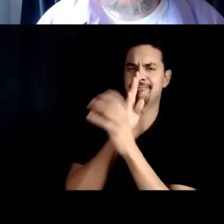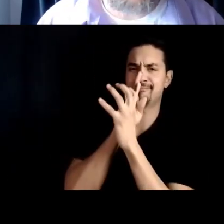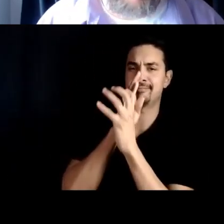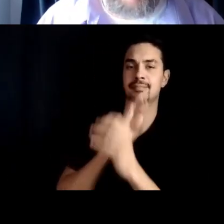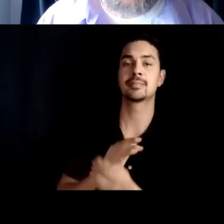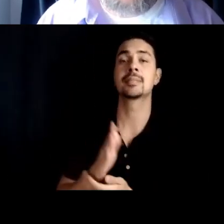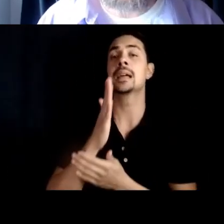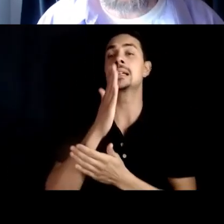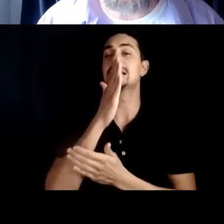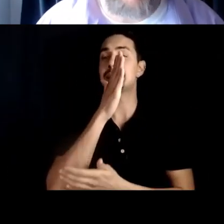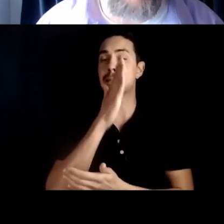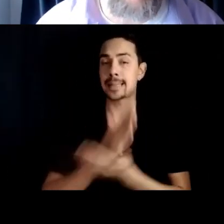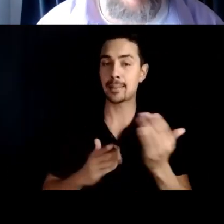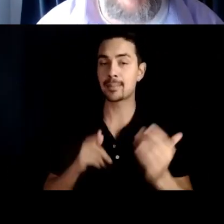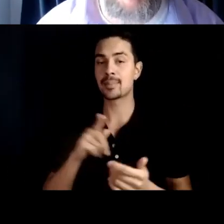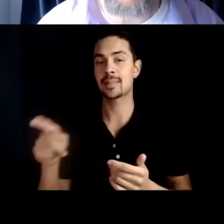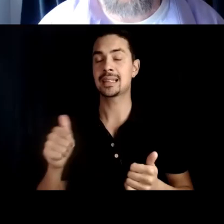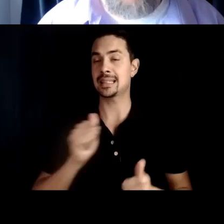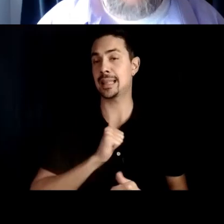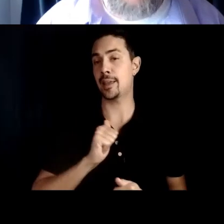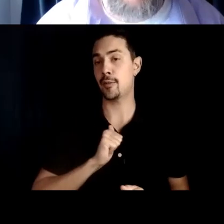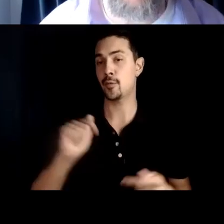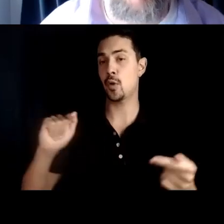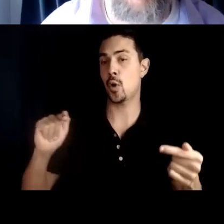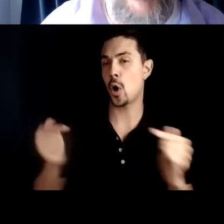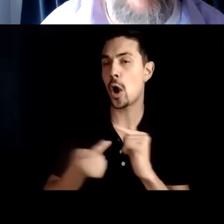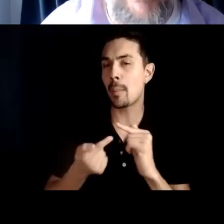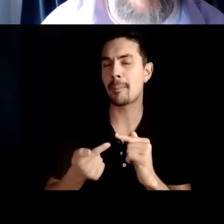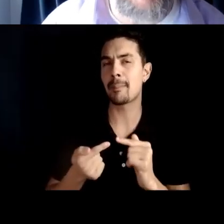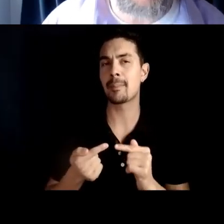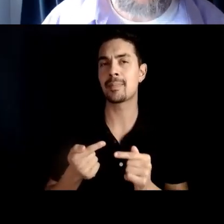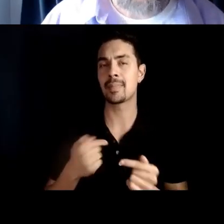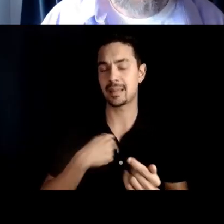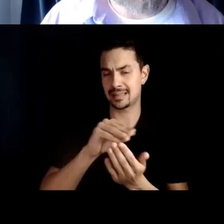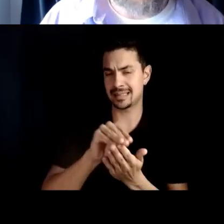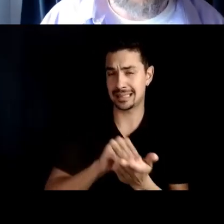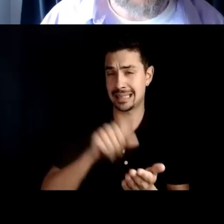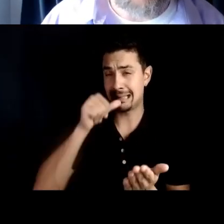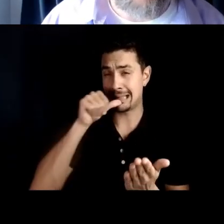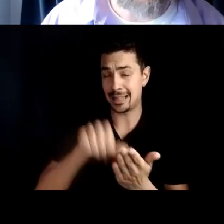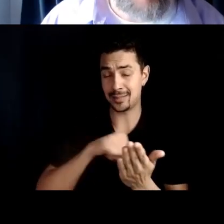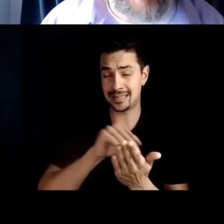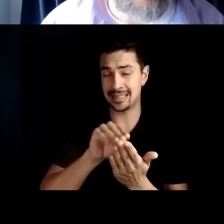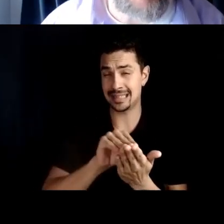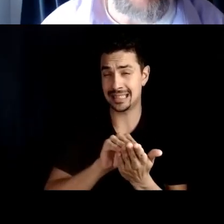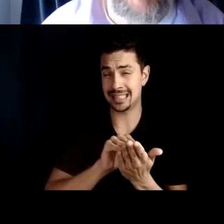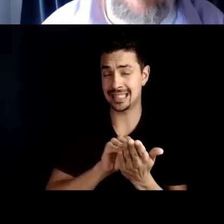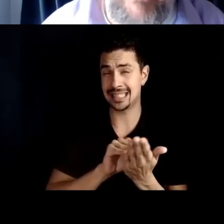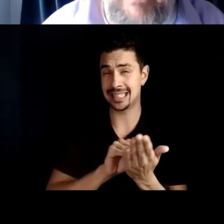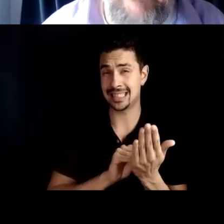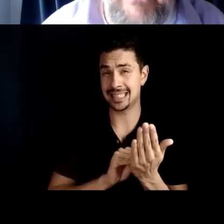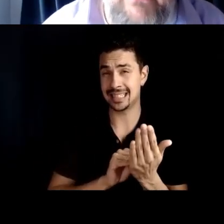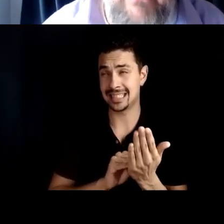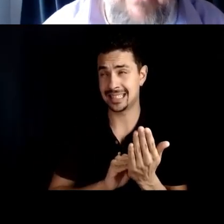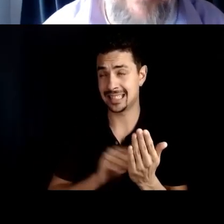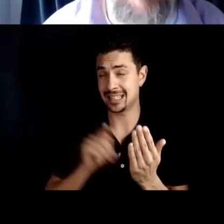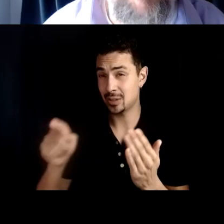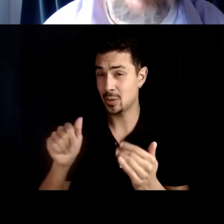Those are common things that a lot of therapists feel uncomfortable writing letters for that person if they're actively using or actively self-harming.